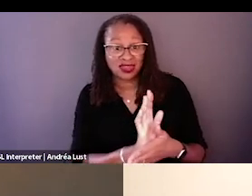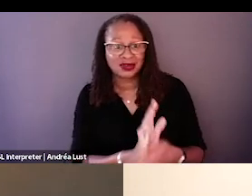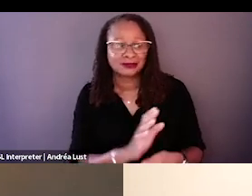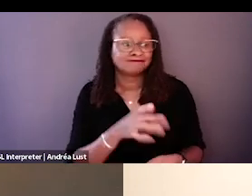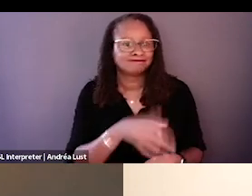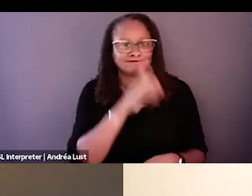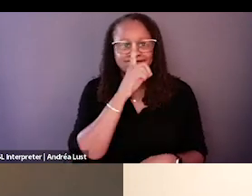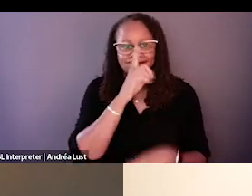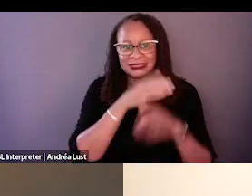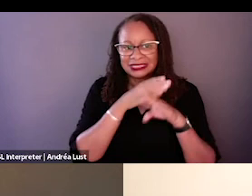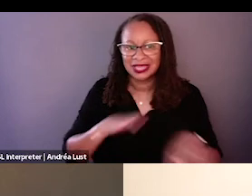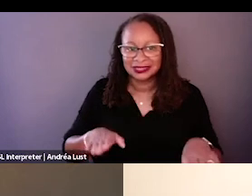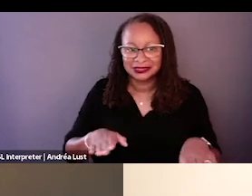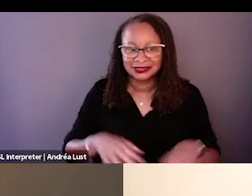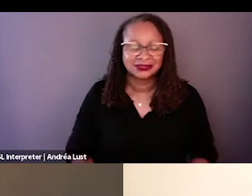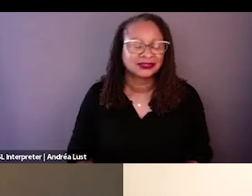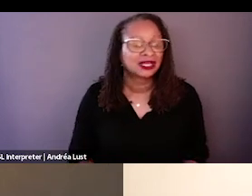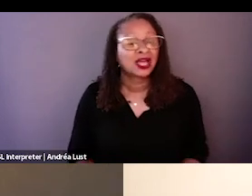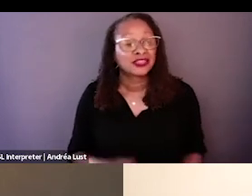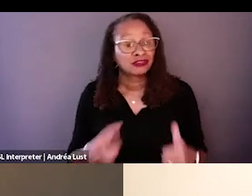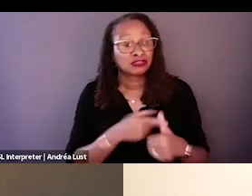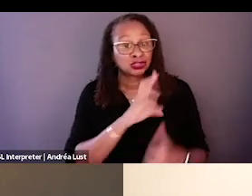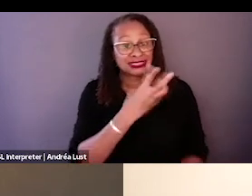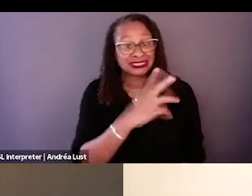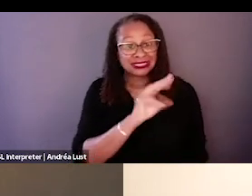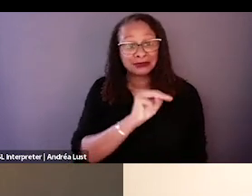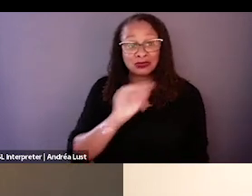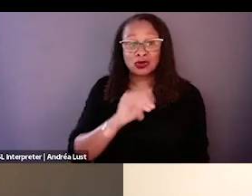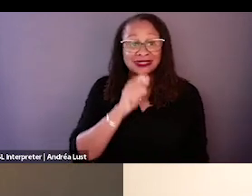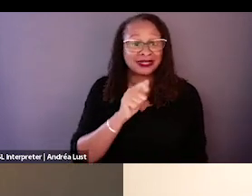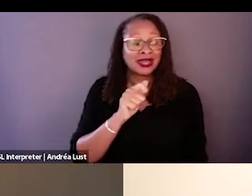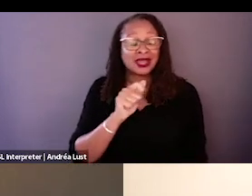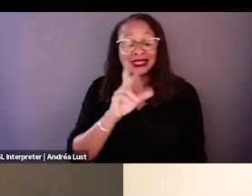there is music in the movie. Can you talk about your choices about that?